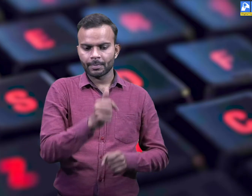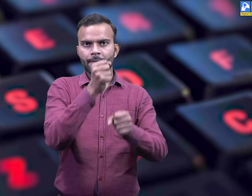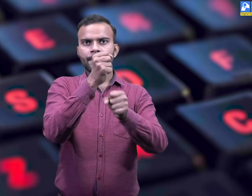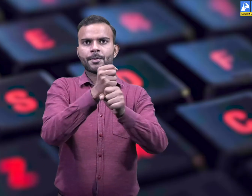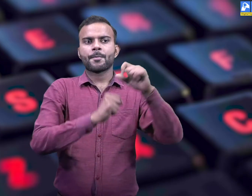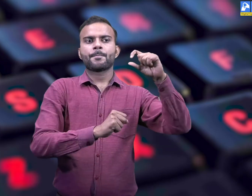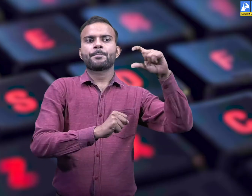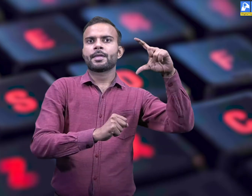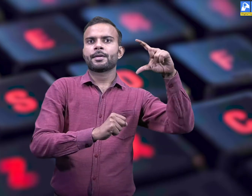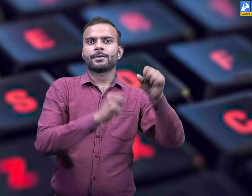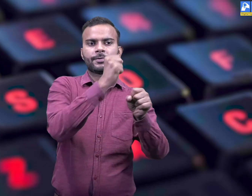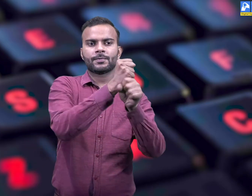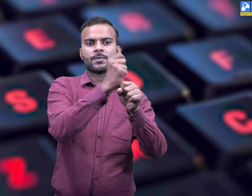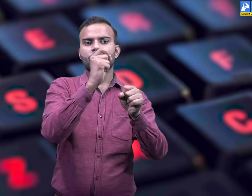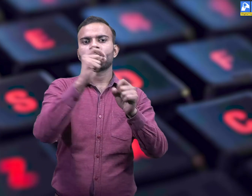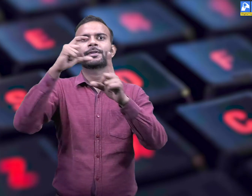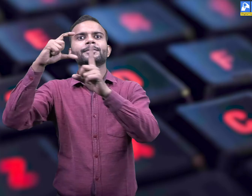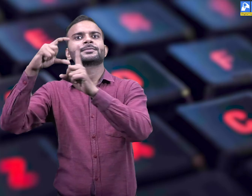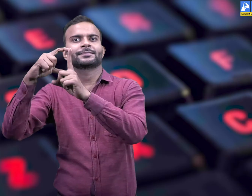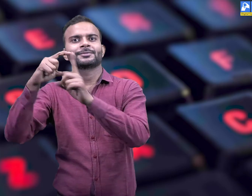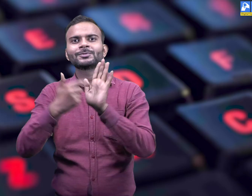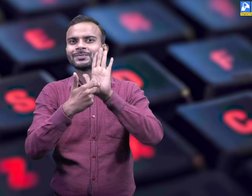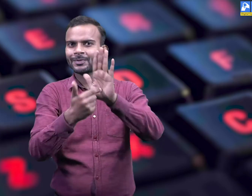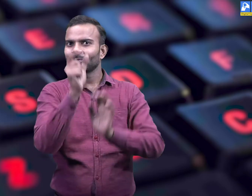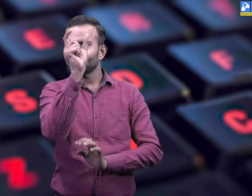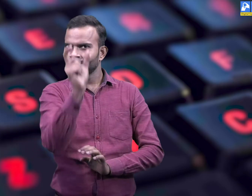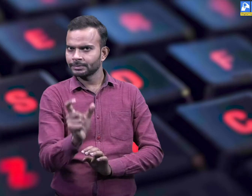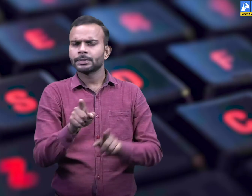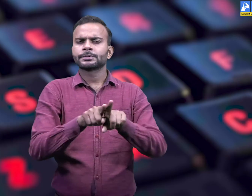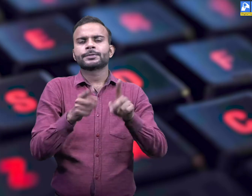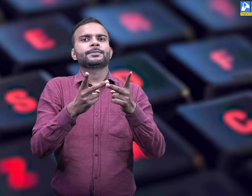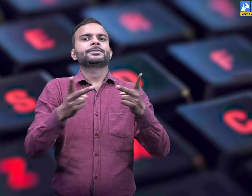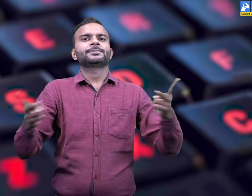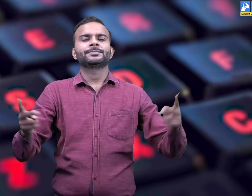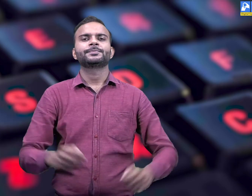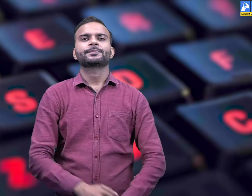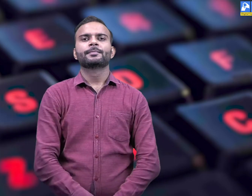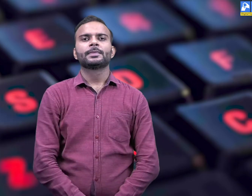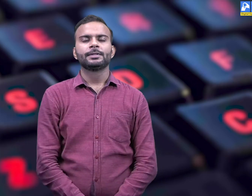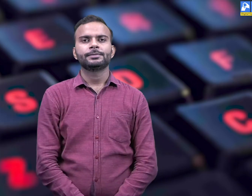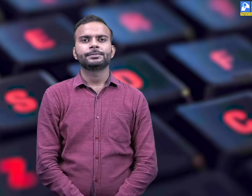The letter 'g' will become capital G and release the shift key while typing 'od'. So this is how you can use the shift key.